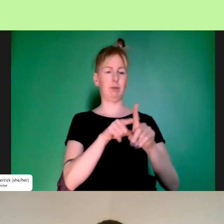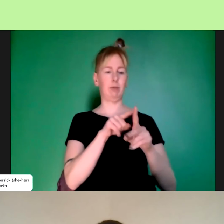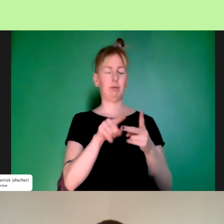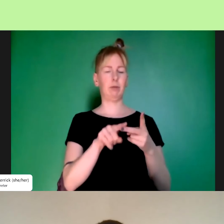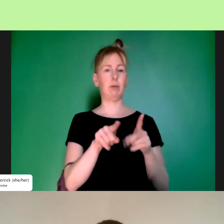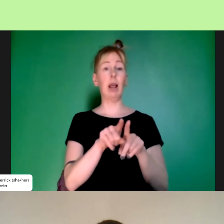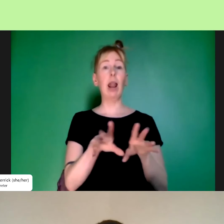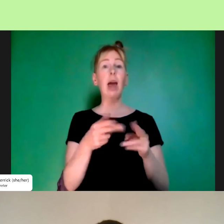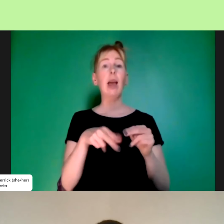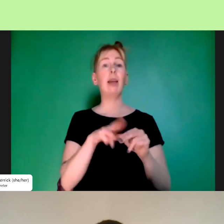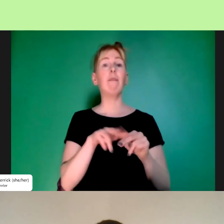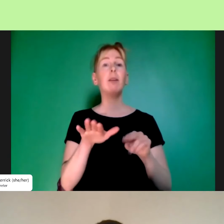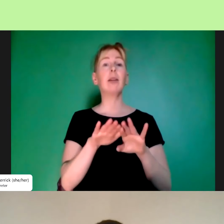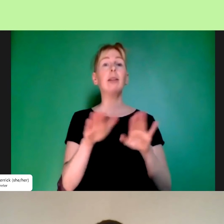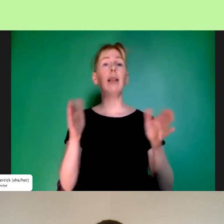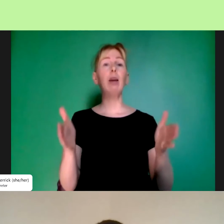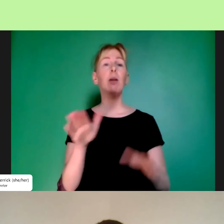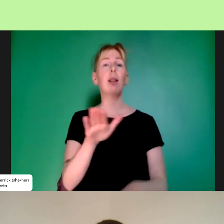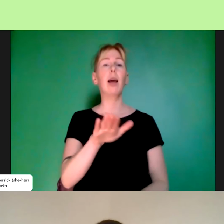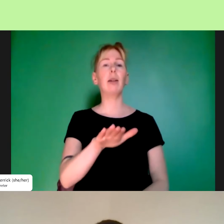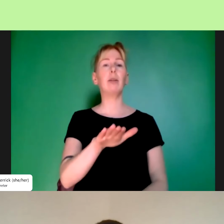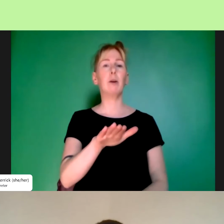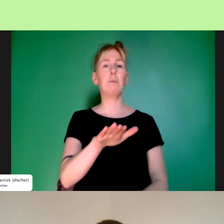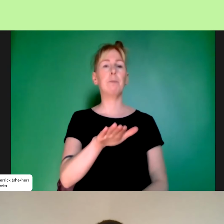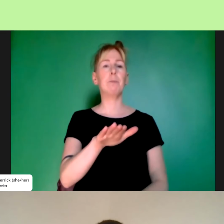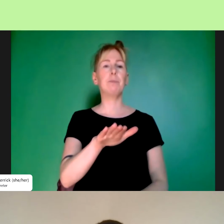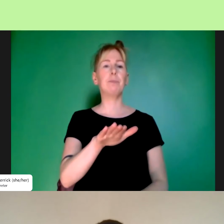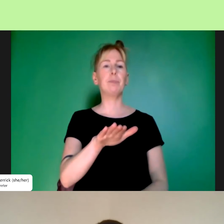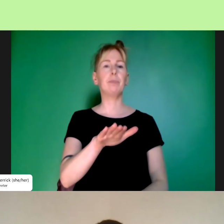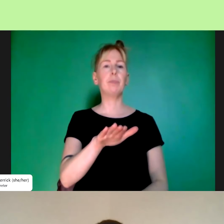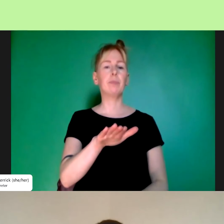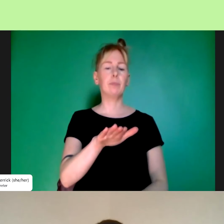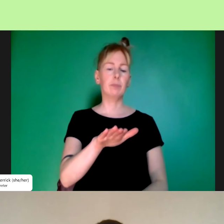the table like that you actually don't, you don't know, you just don't feel it, you don't feel